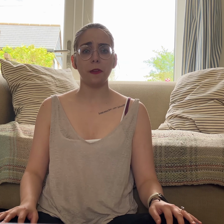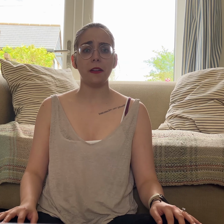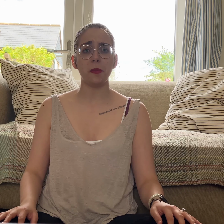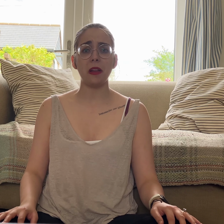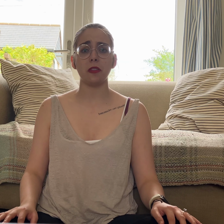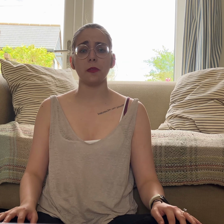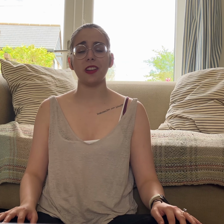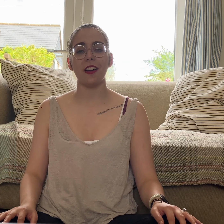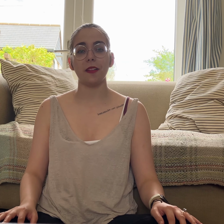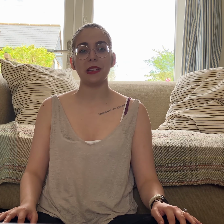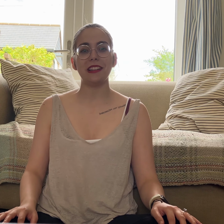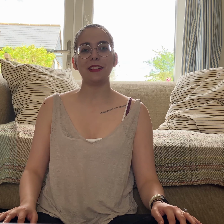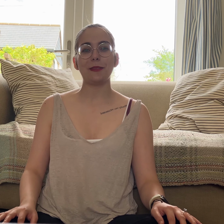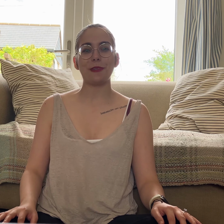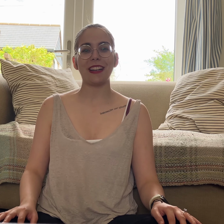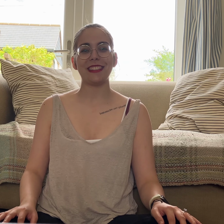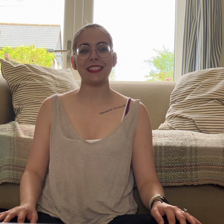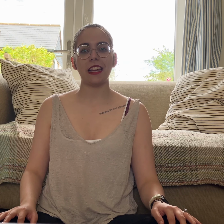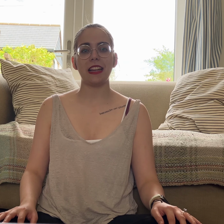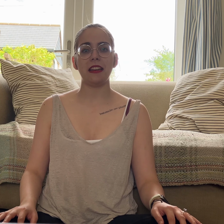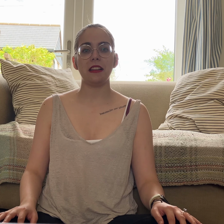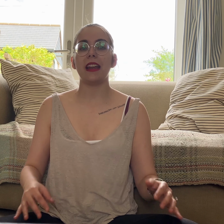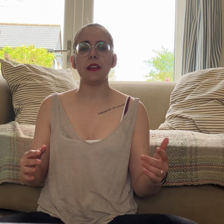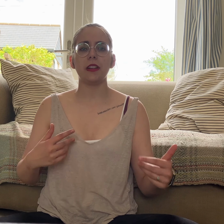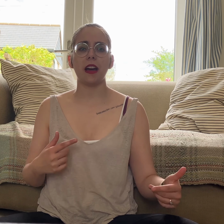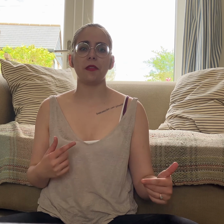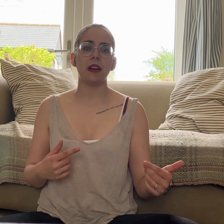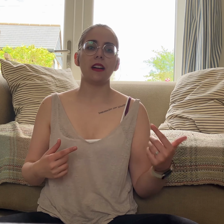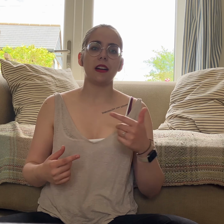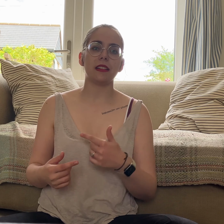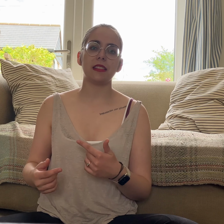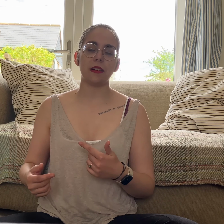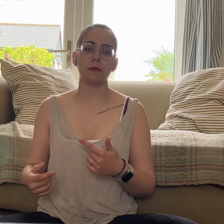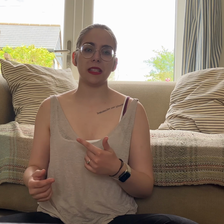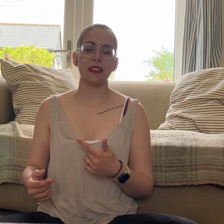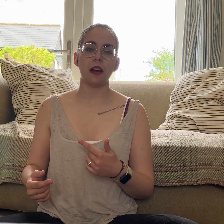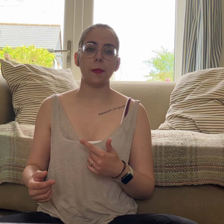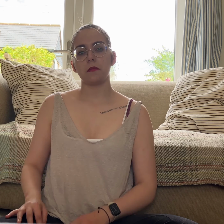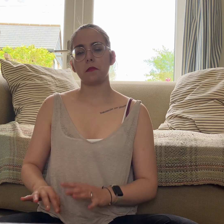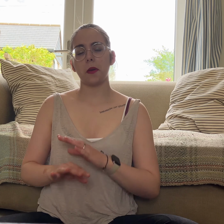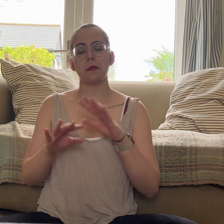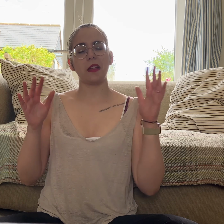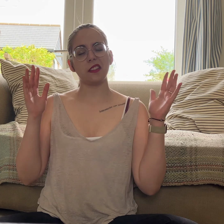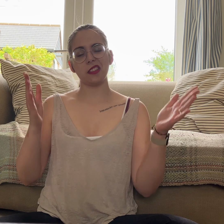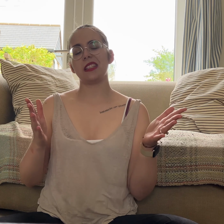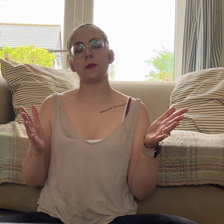fair amount of time to practice that in and even now, I still mess it up. But let's just see what